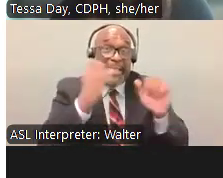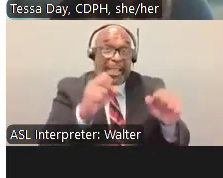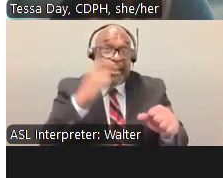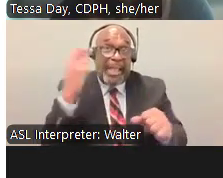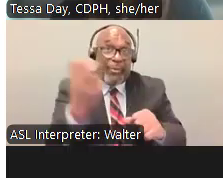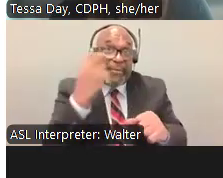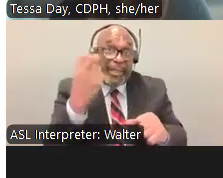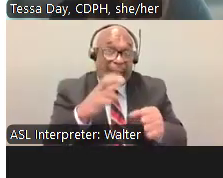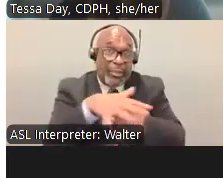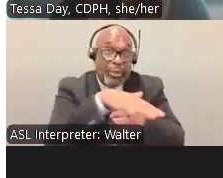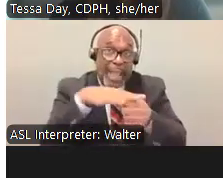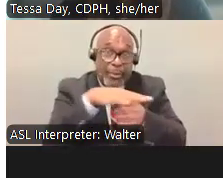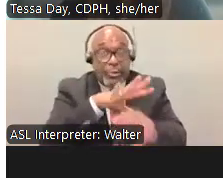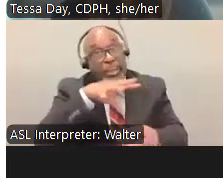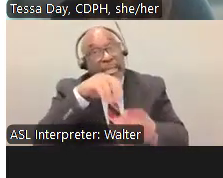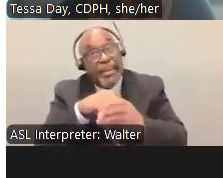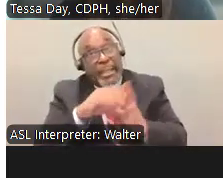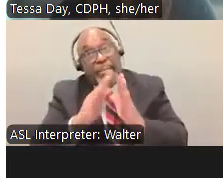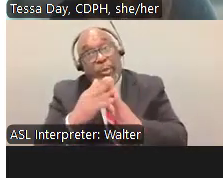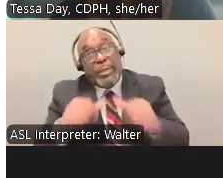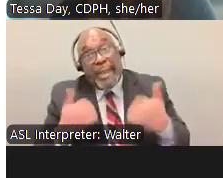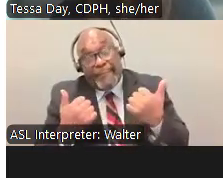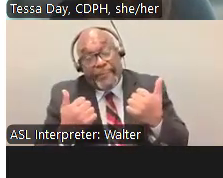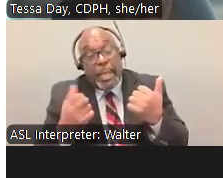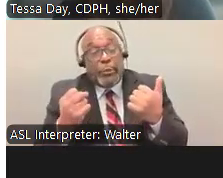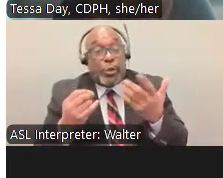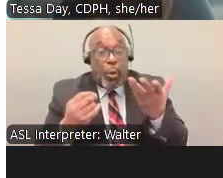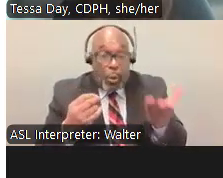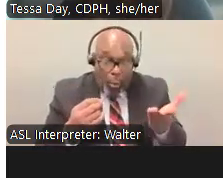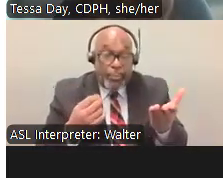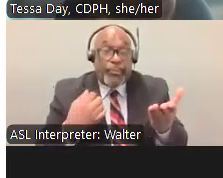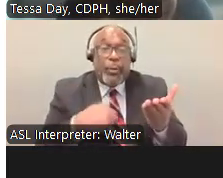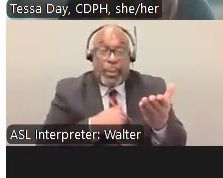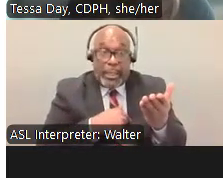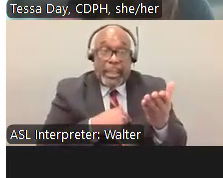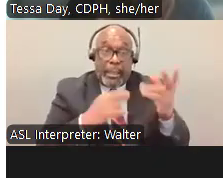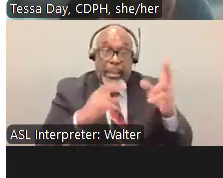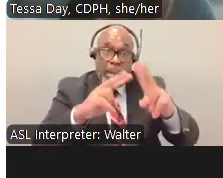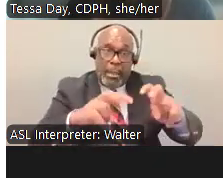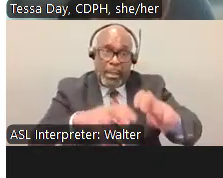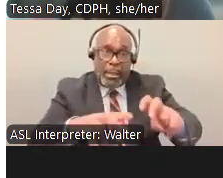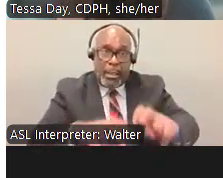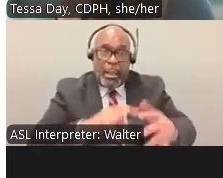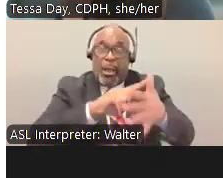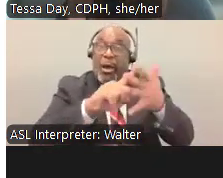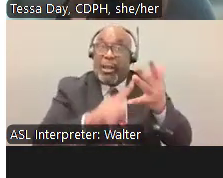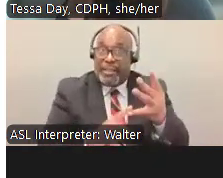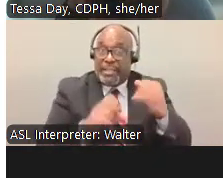13:35:51 participate in community life. 13:35:54 And so, we've looked a lot at 13:35:55 all these different metrics of 13:35:56 the neighborhood conditions